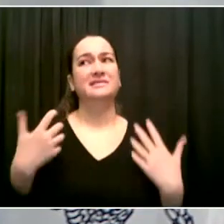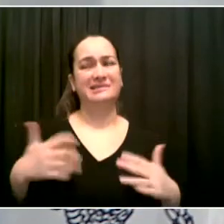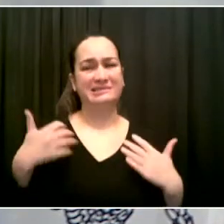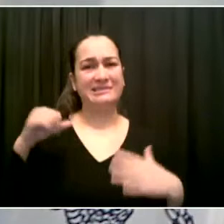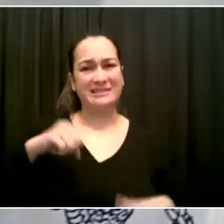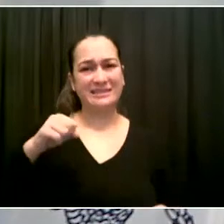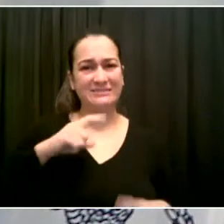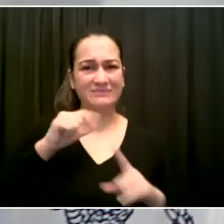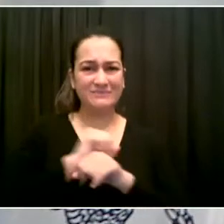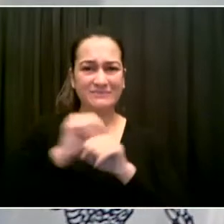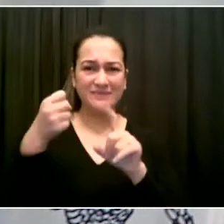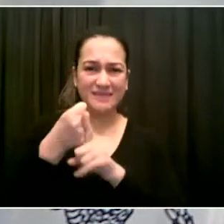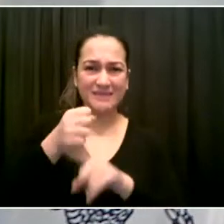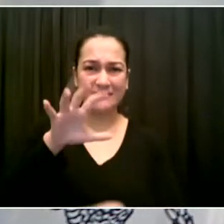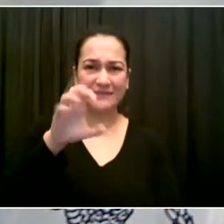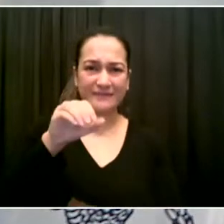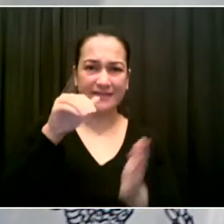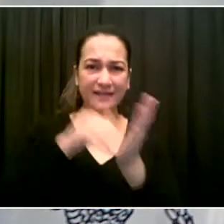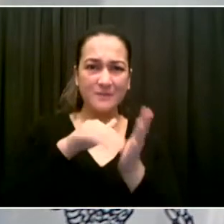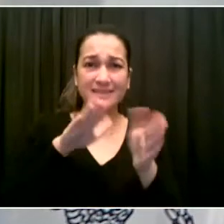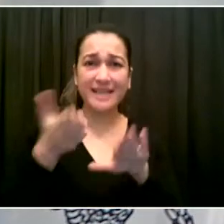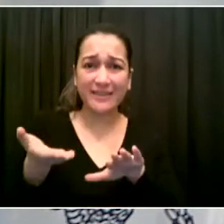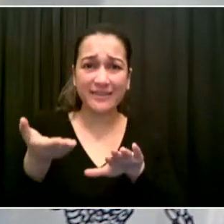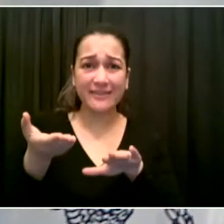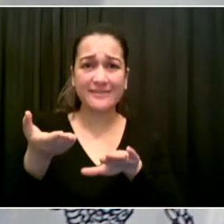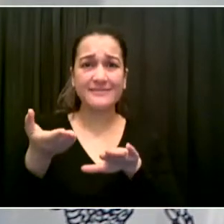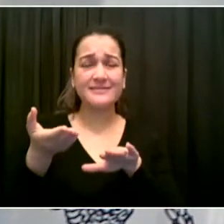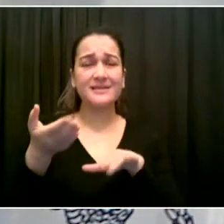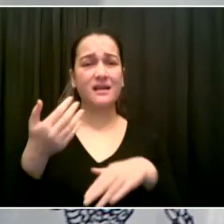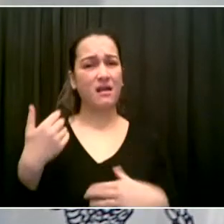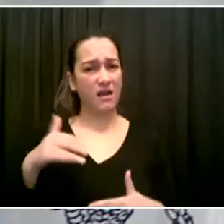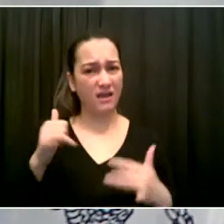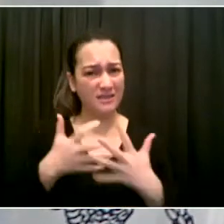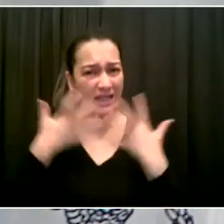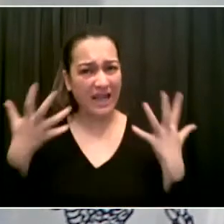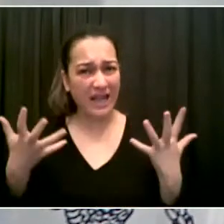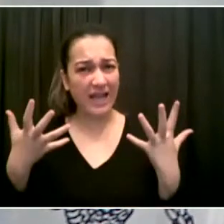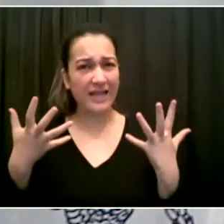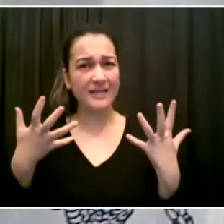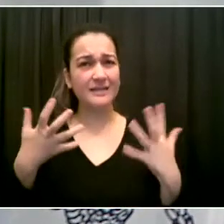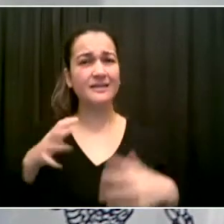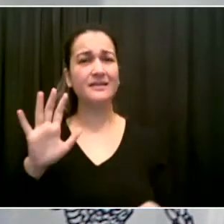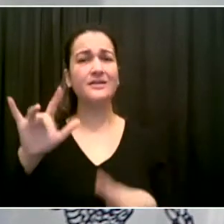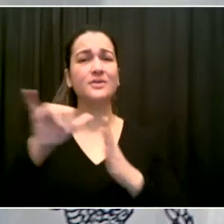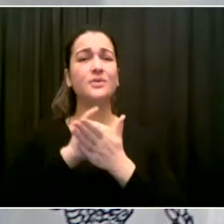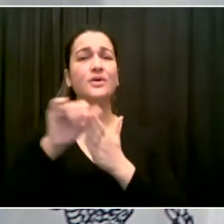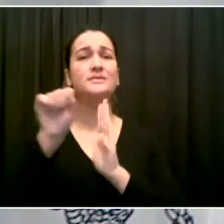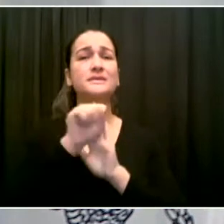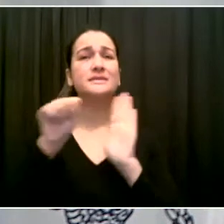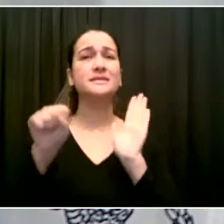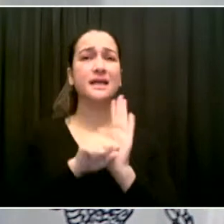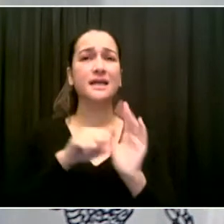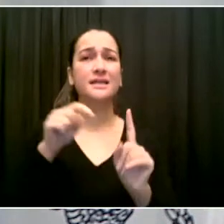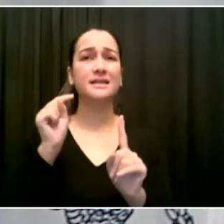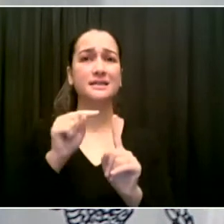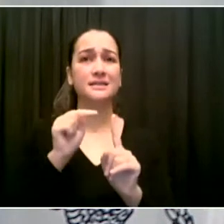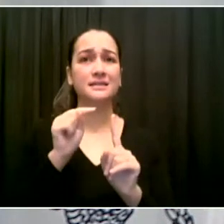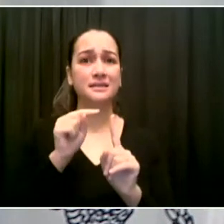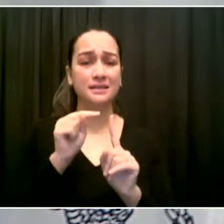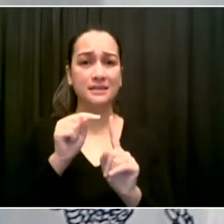MILESTONE, 50,000 DEATHS. AND NEW YORK IS SSCOEND IN THE NATION FOR HIGHEST NUMBER